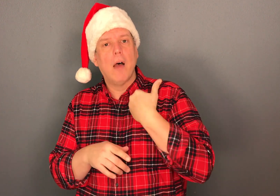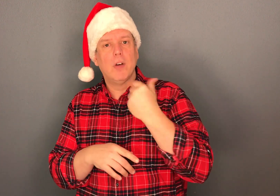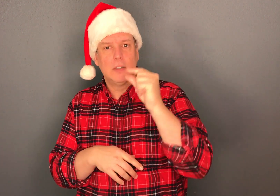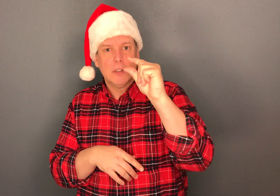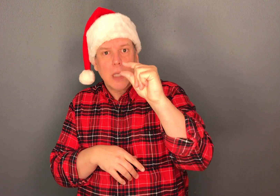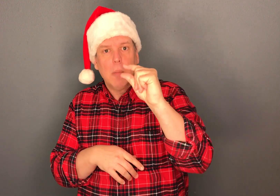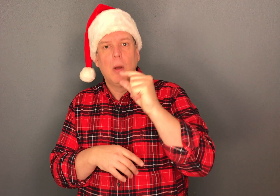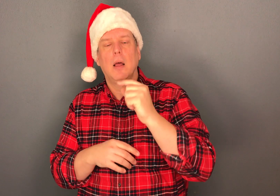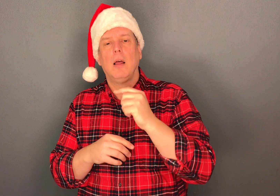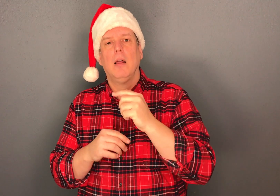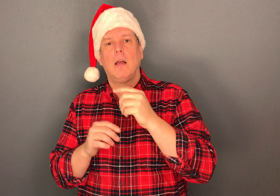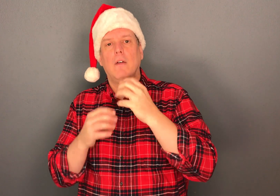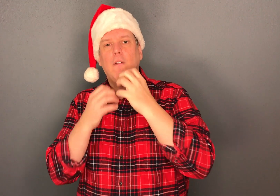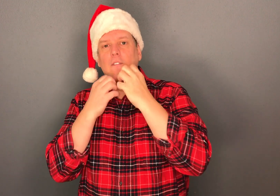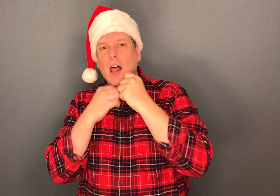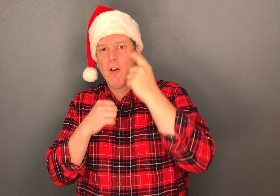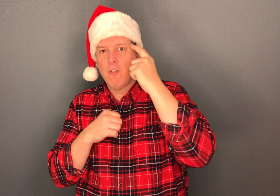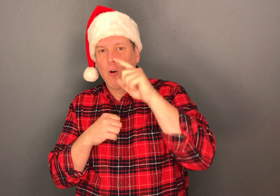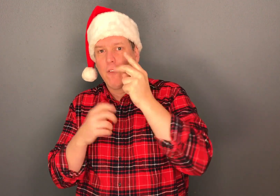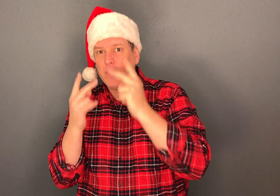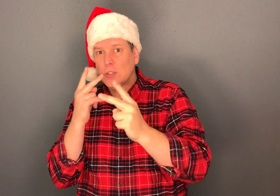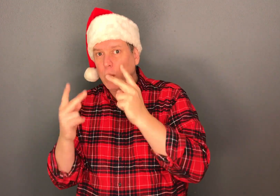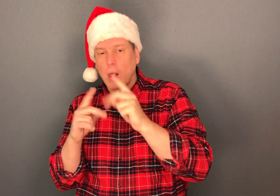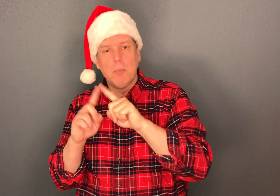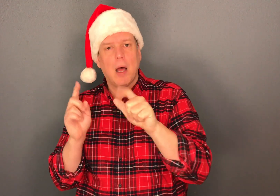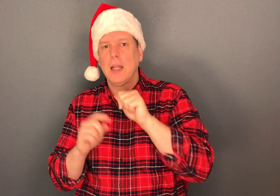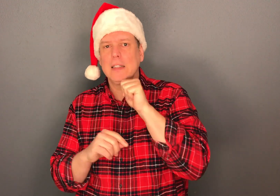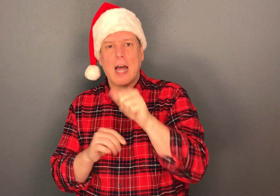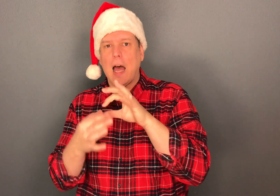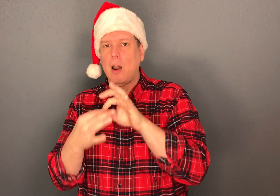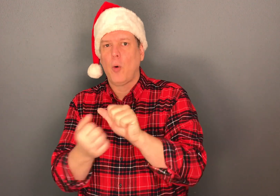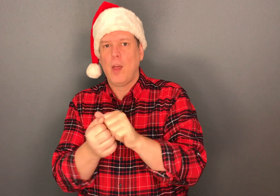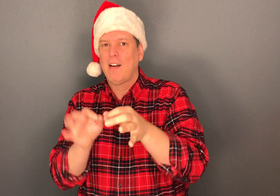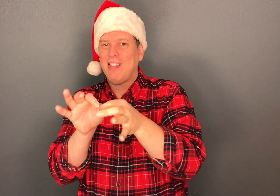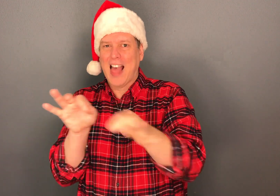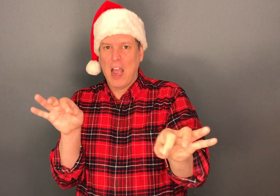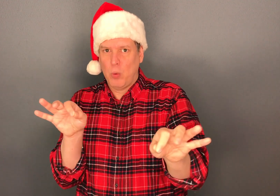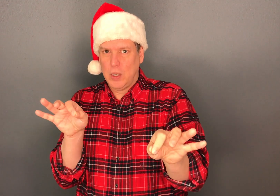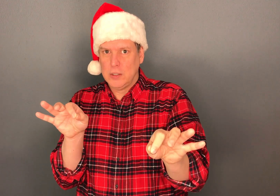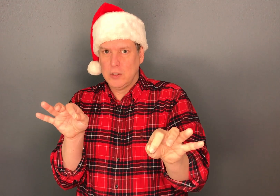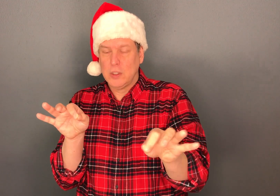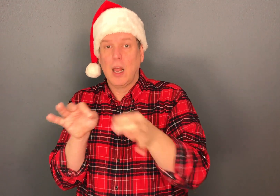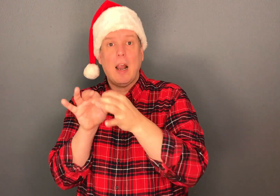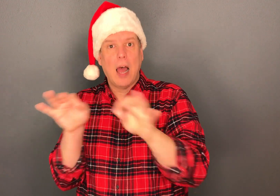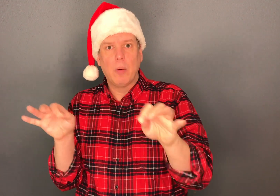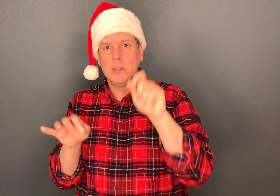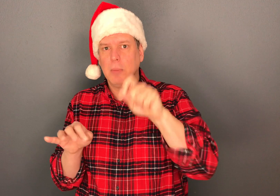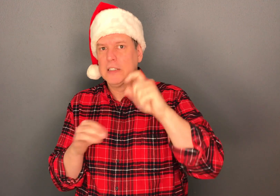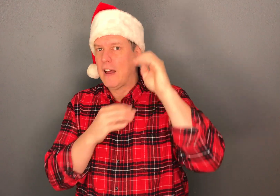while they also have a small value for the visual that value is not related to